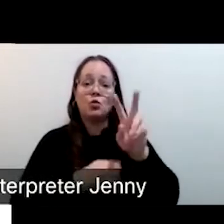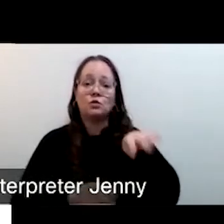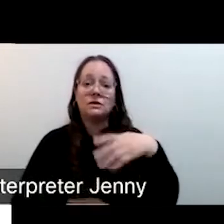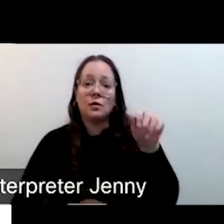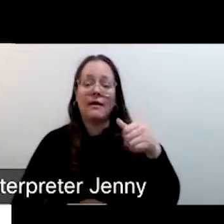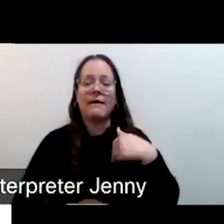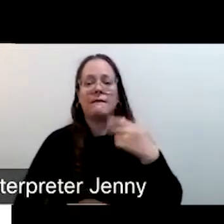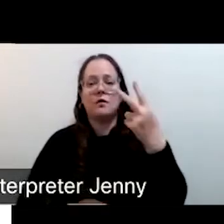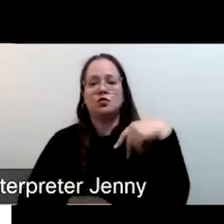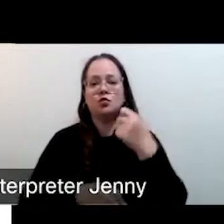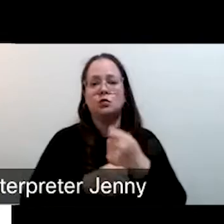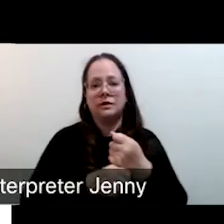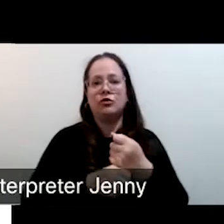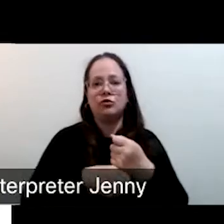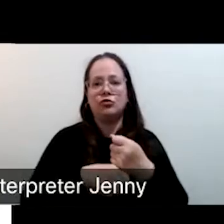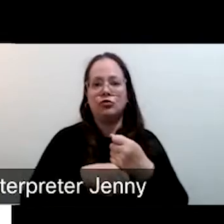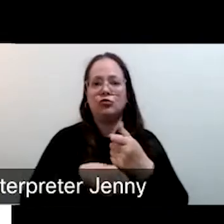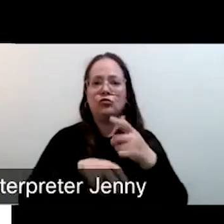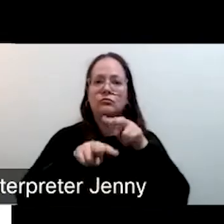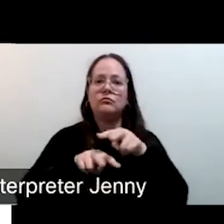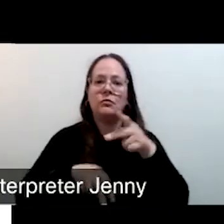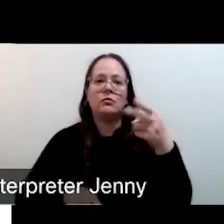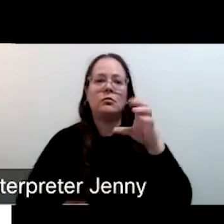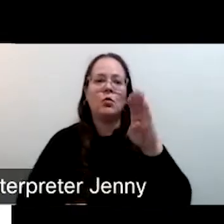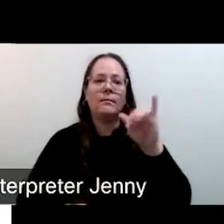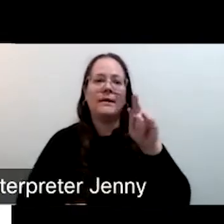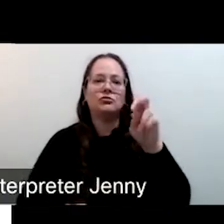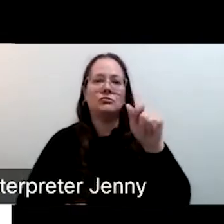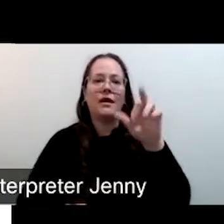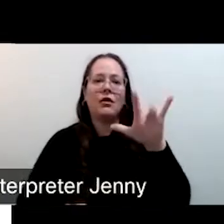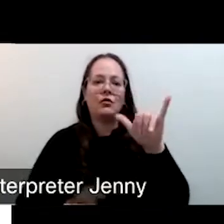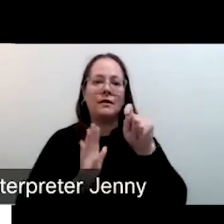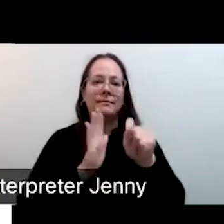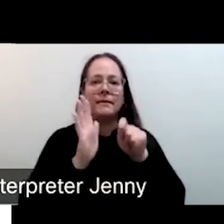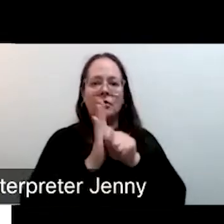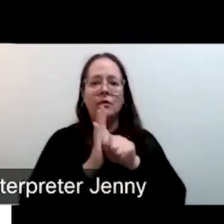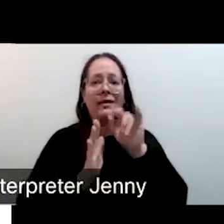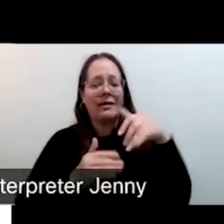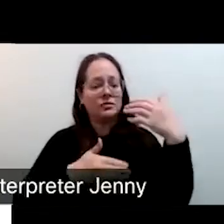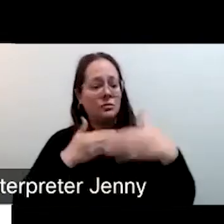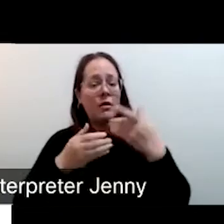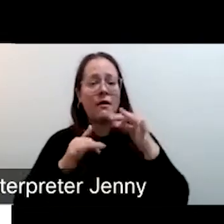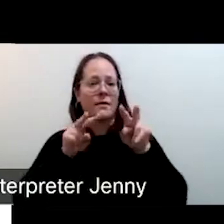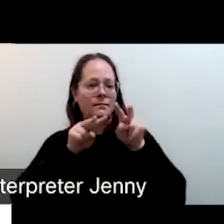A probationary period is the process of testing or observing a person’s skills or abilities